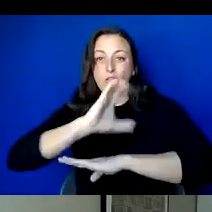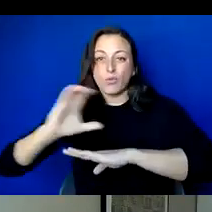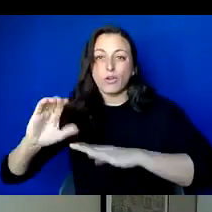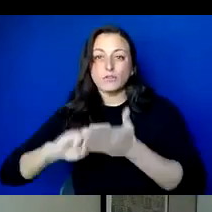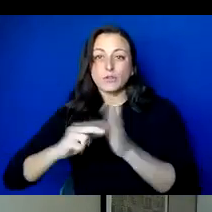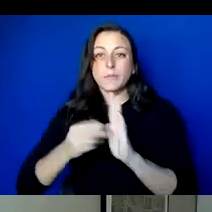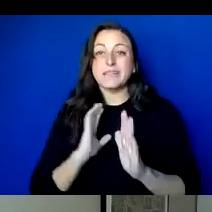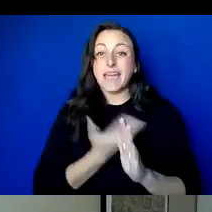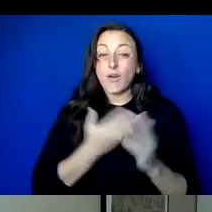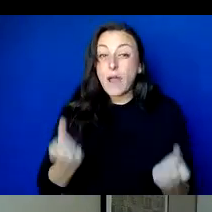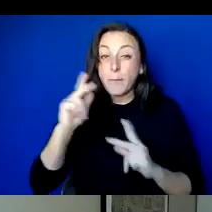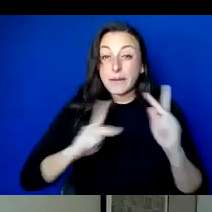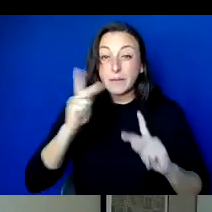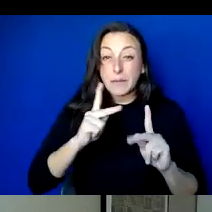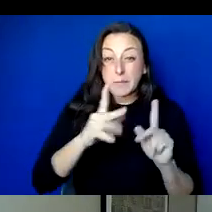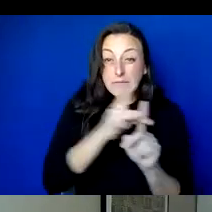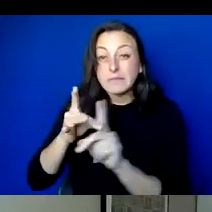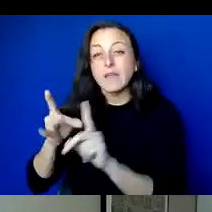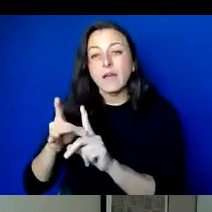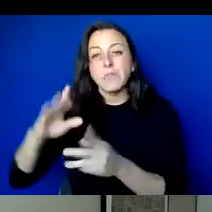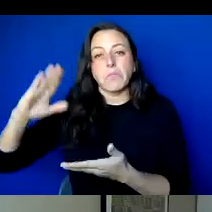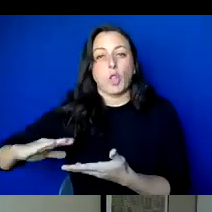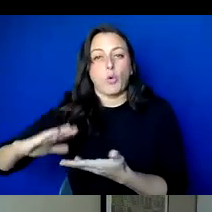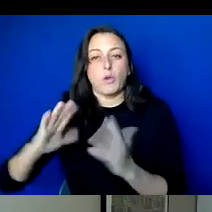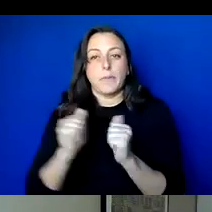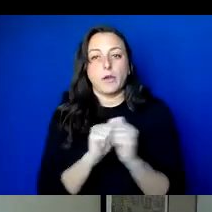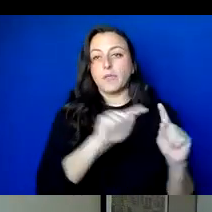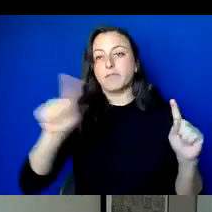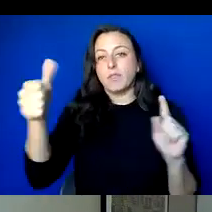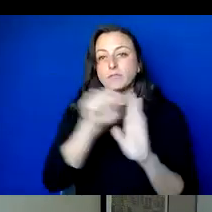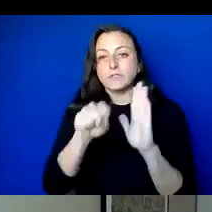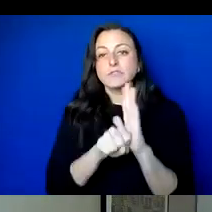most states in the country right now so Colorado continues to be in a pretty favorable position